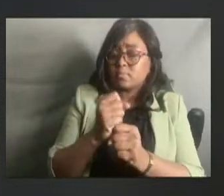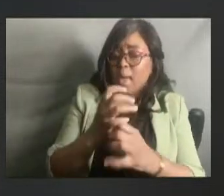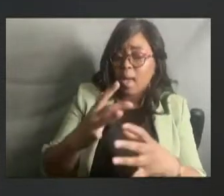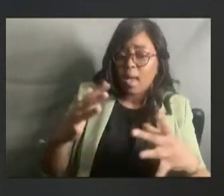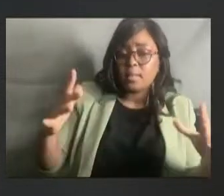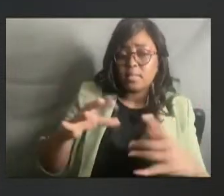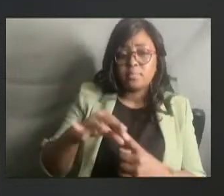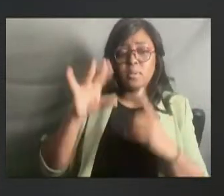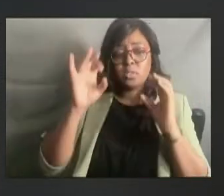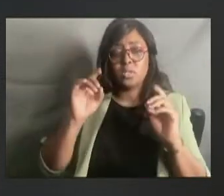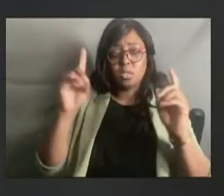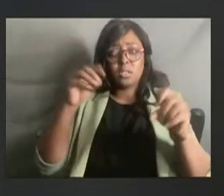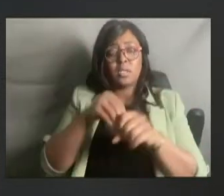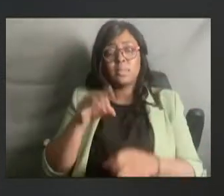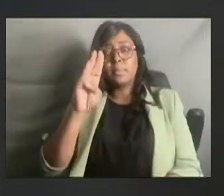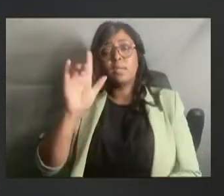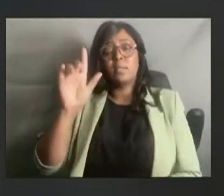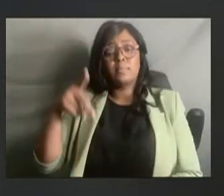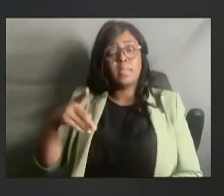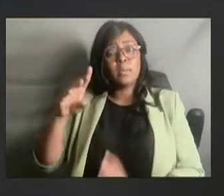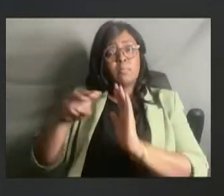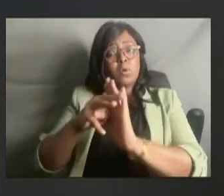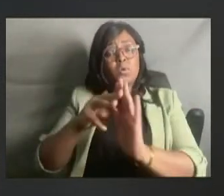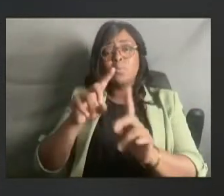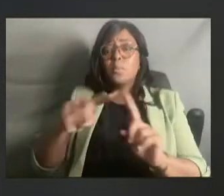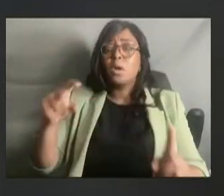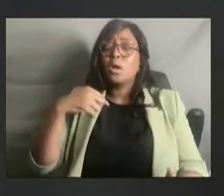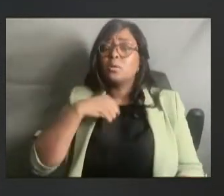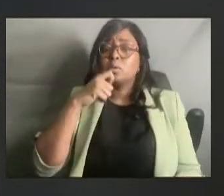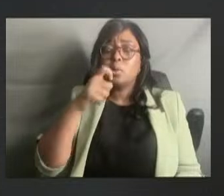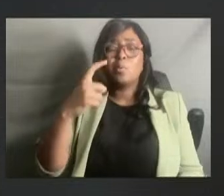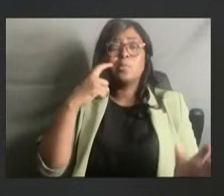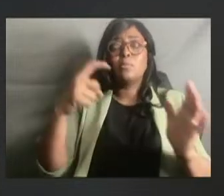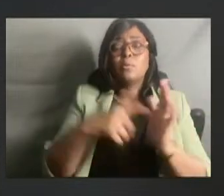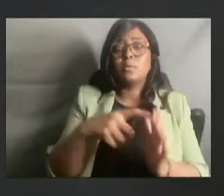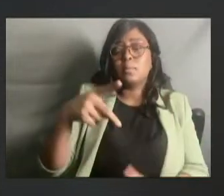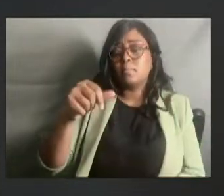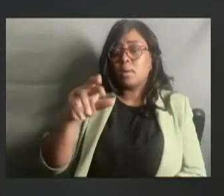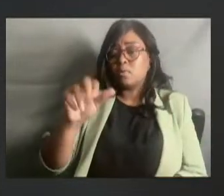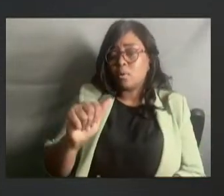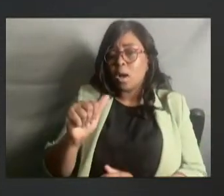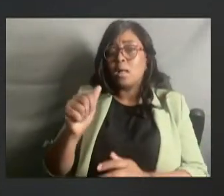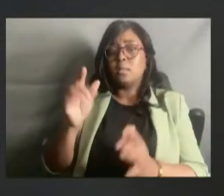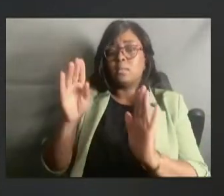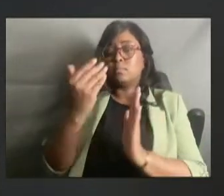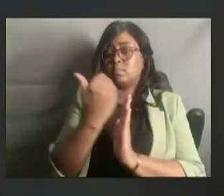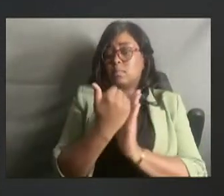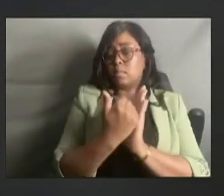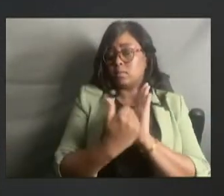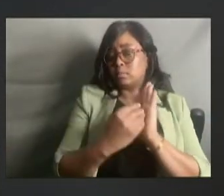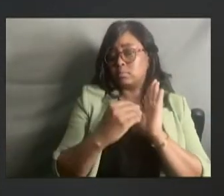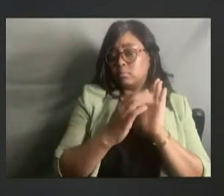special education in your BLP